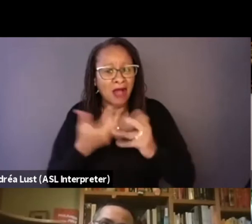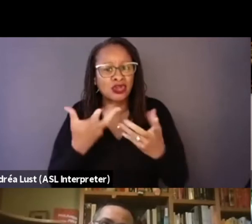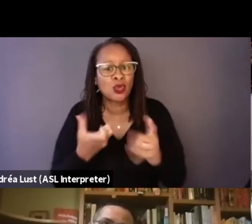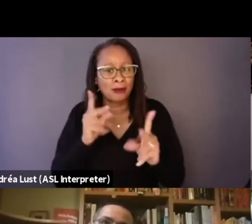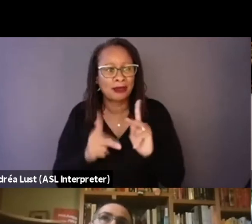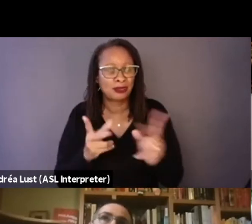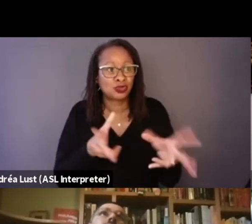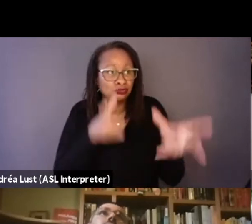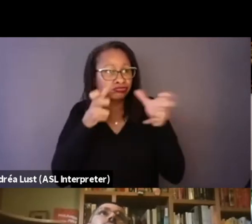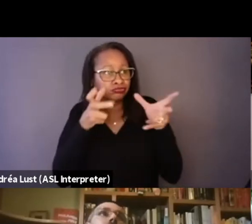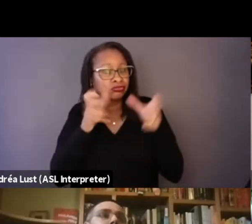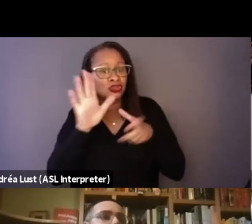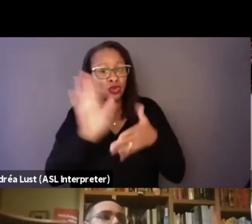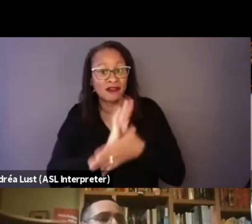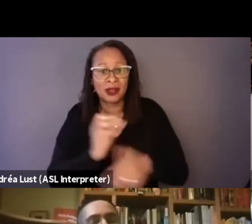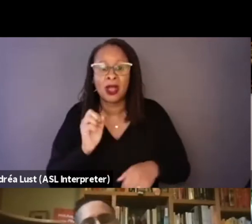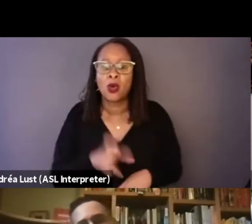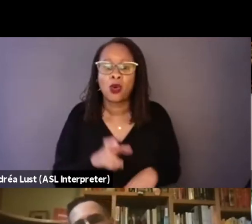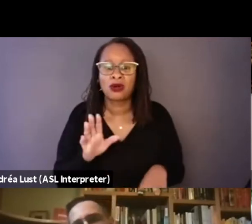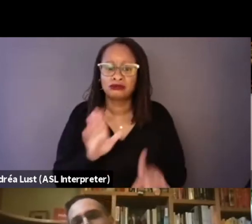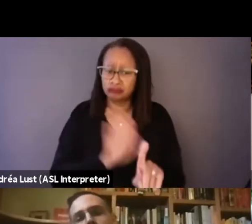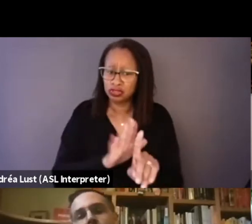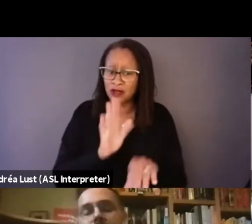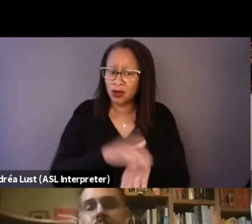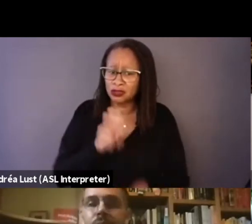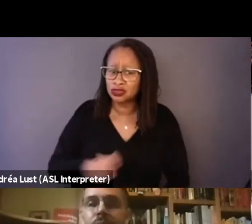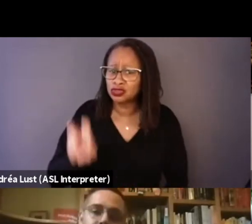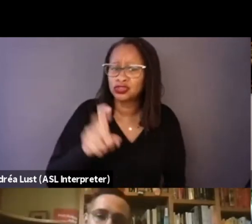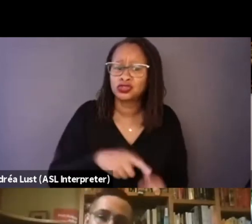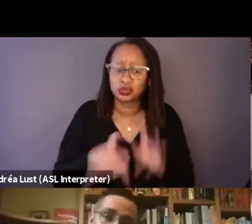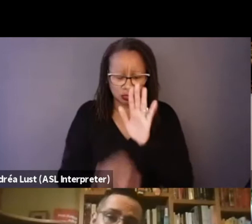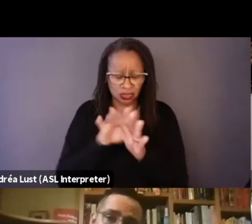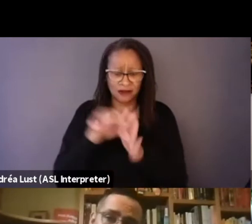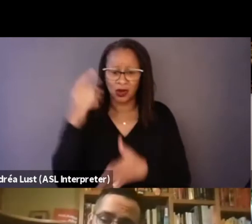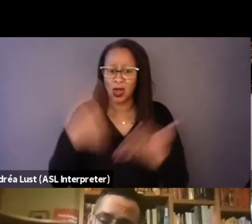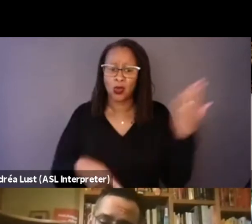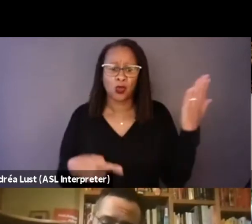Or are you just on a journey to discover what you will find?